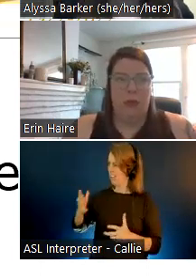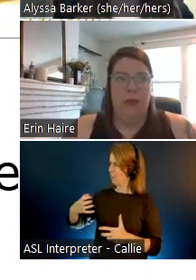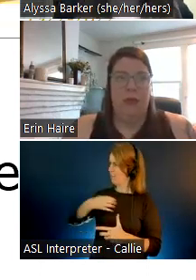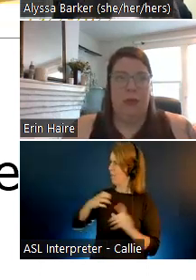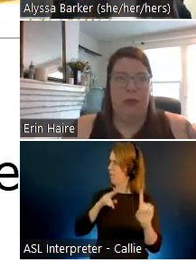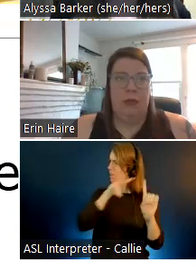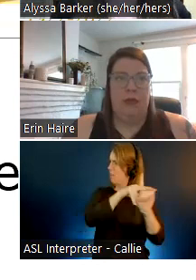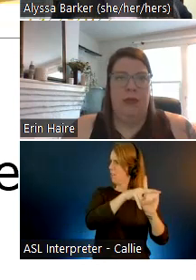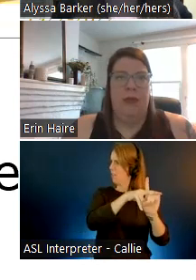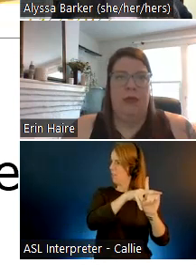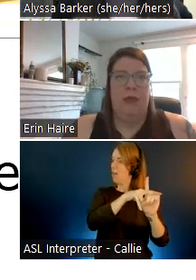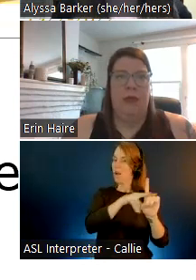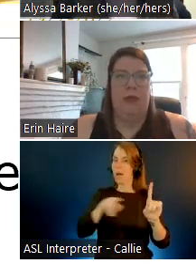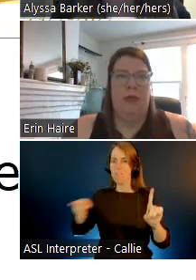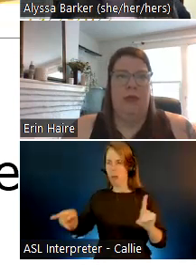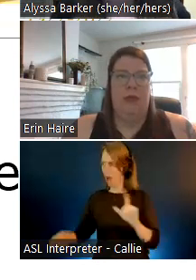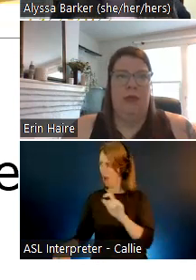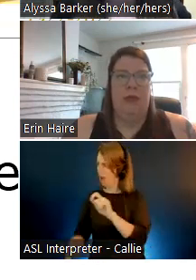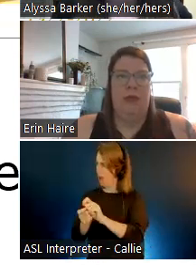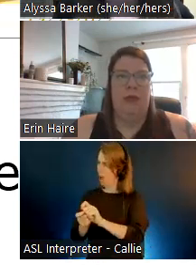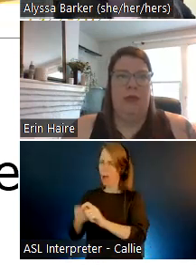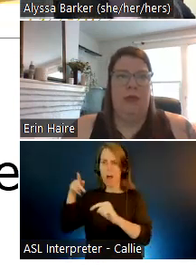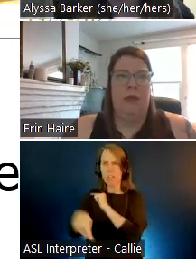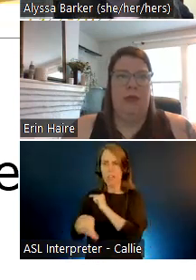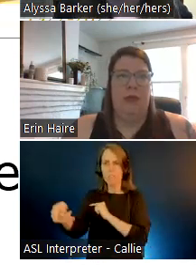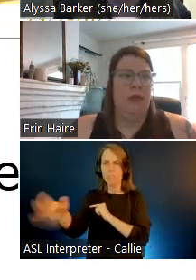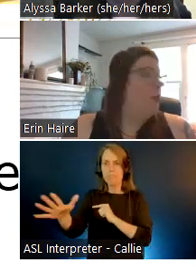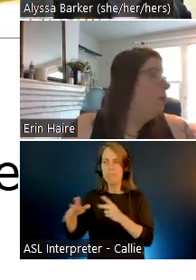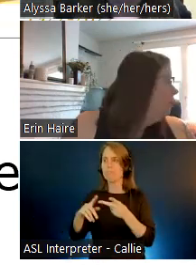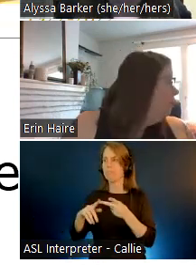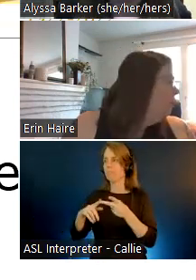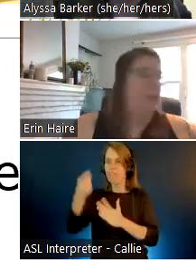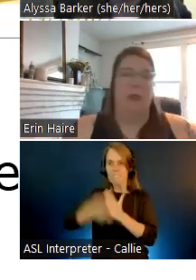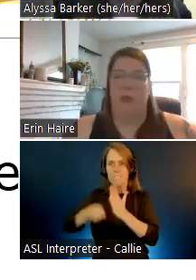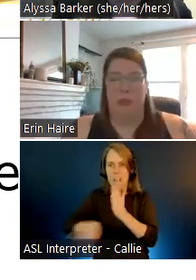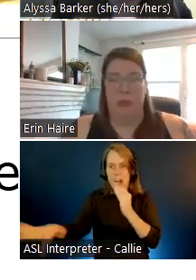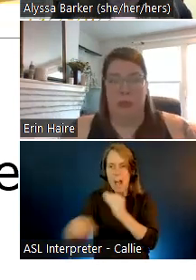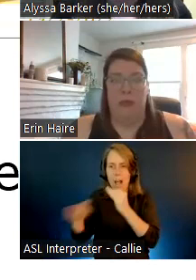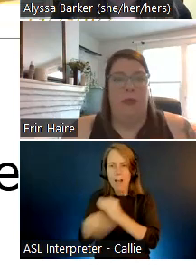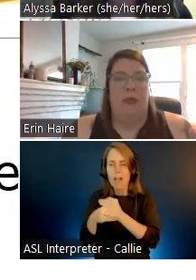charging fees to delay maintenance things like that um that can be pretty broad and as far as